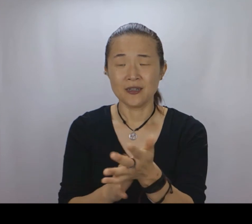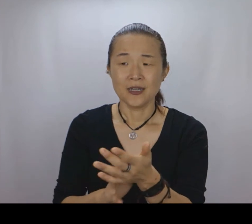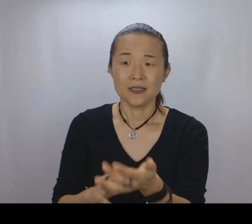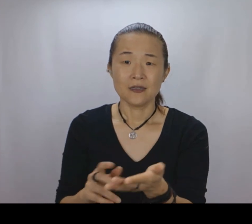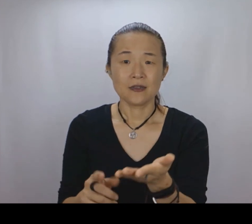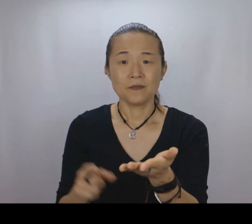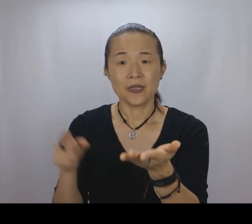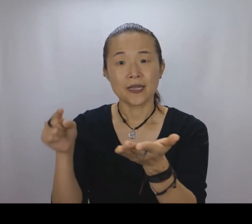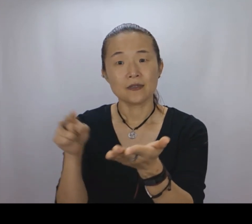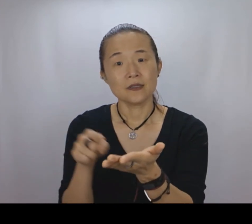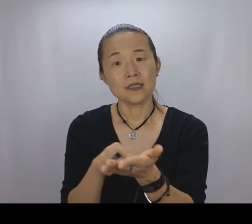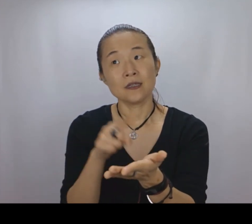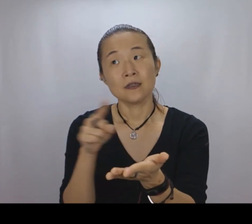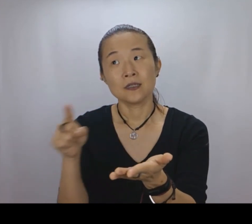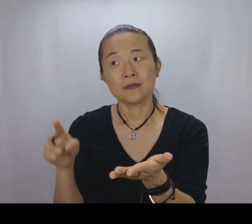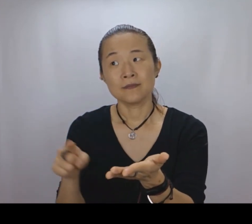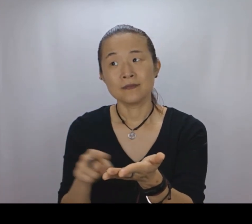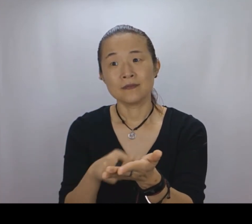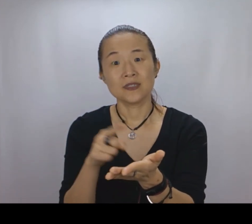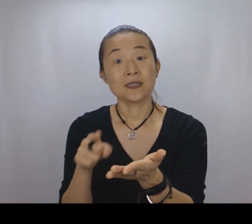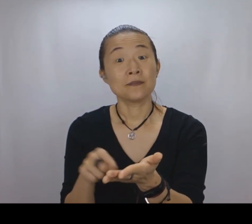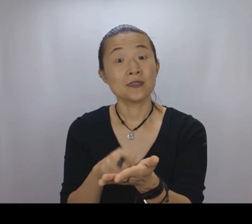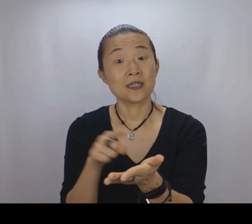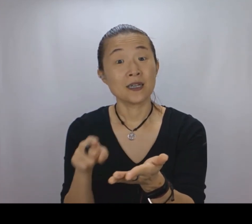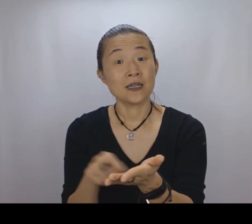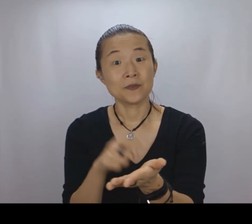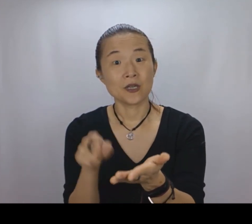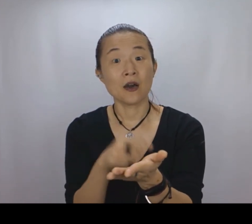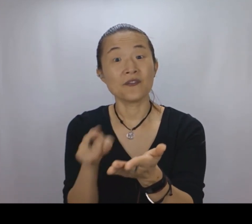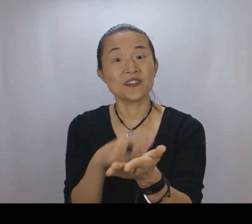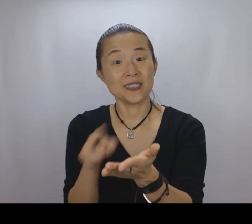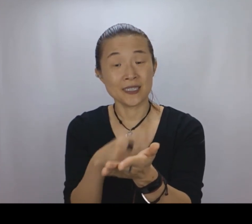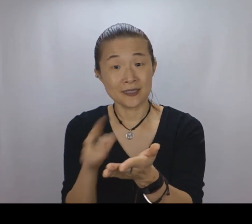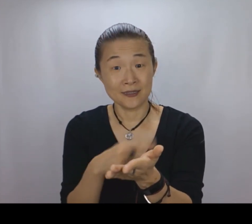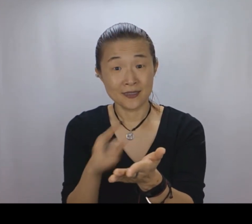They can be like seldom, sometimes, often.